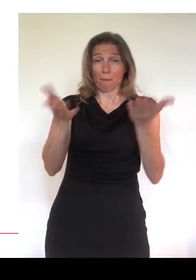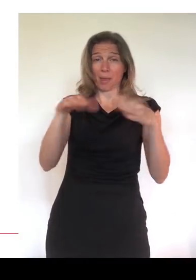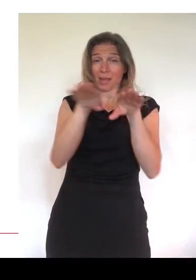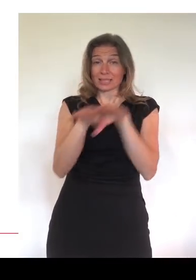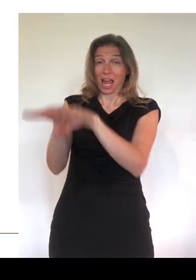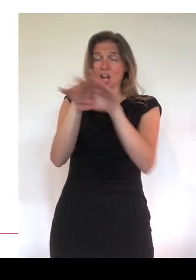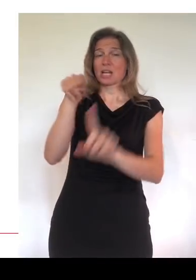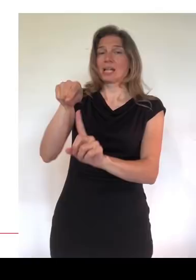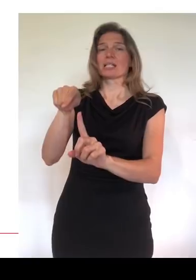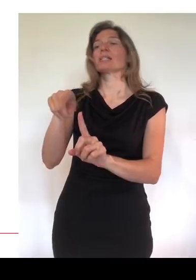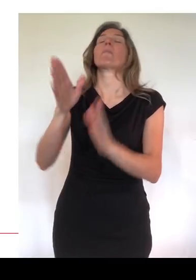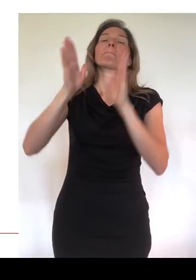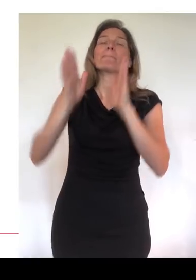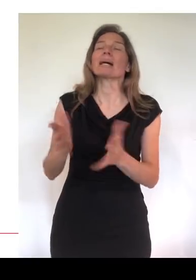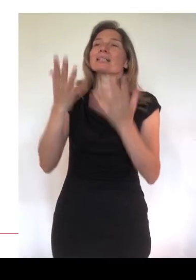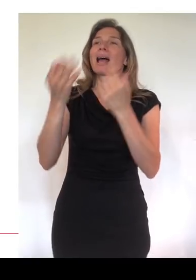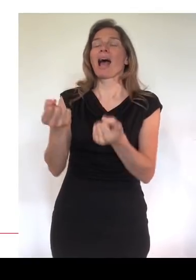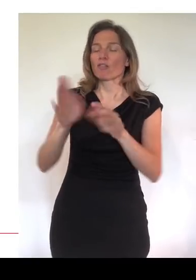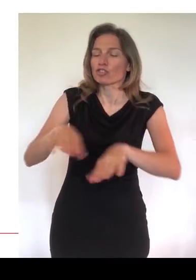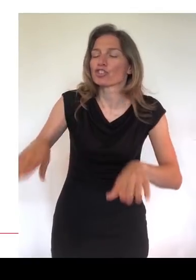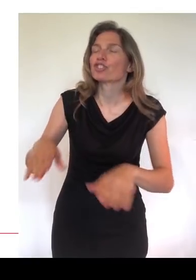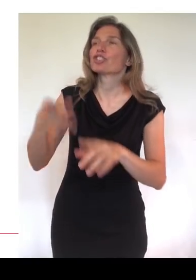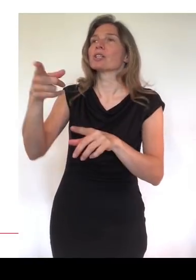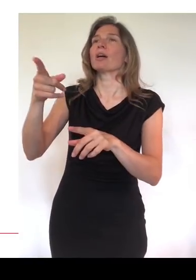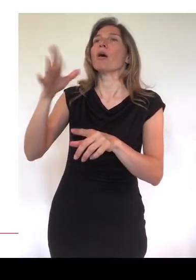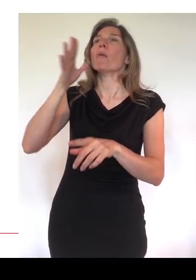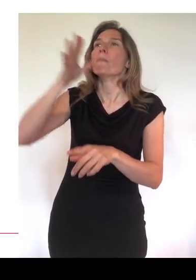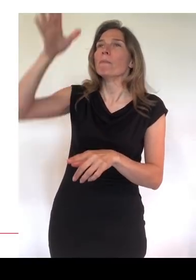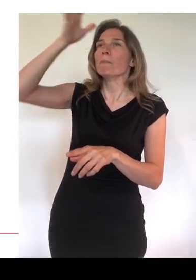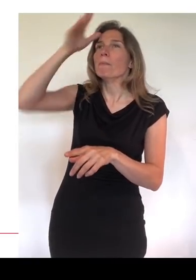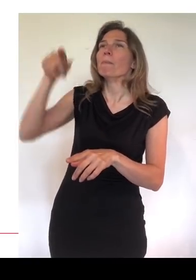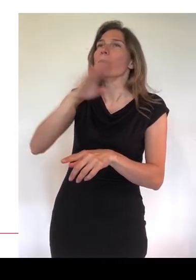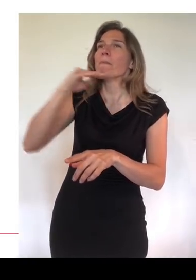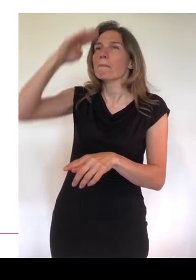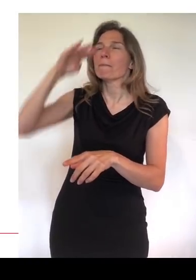simply not that many deaf and hard-of-hearing children with signing